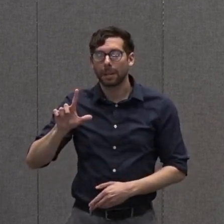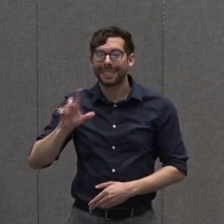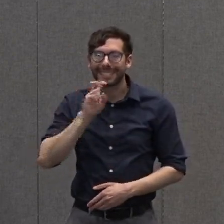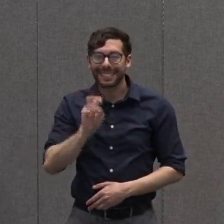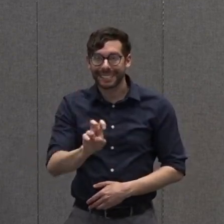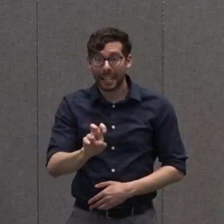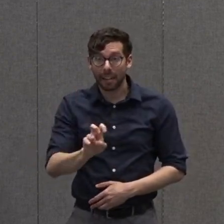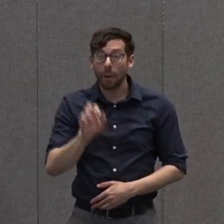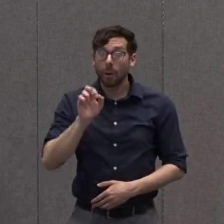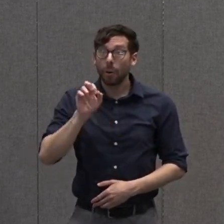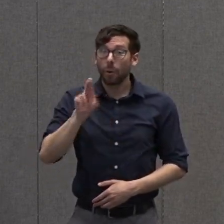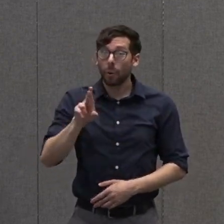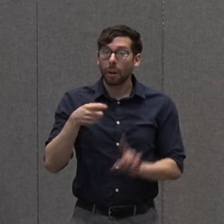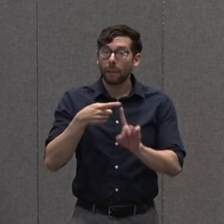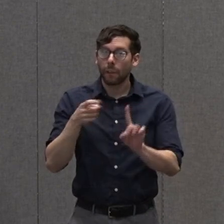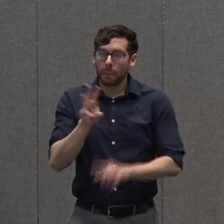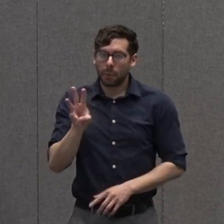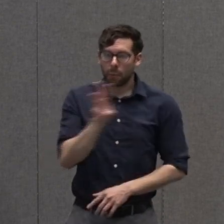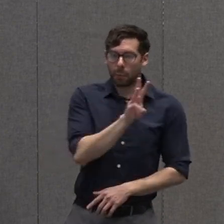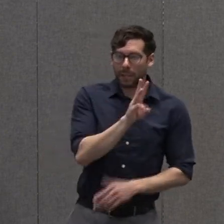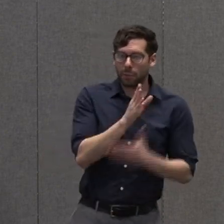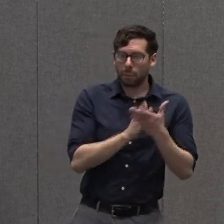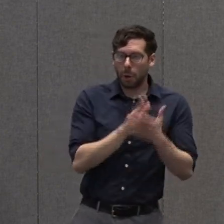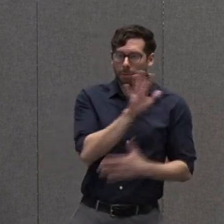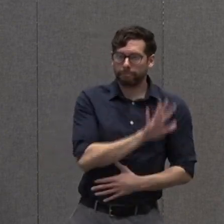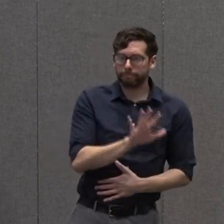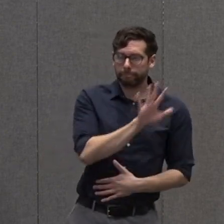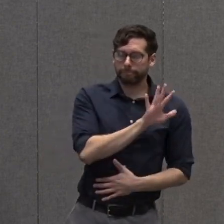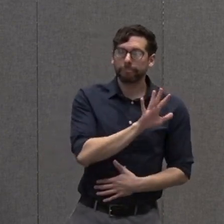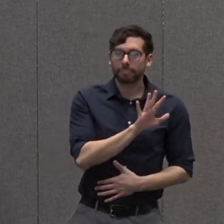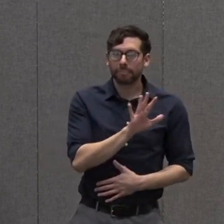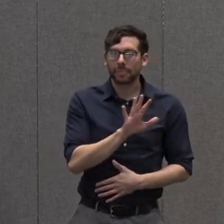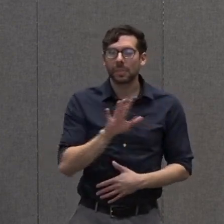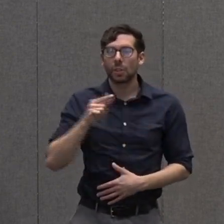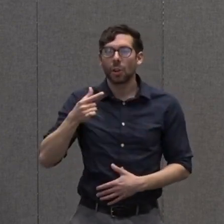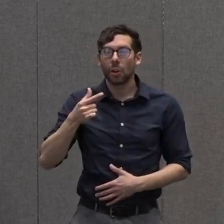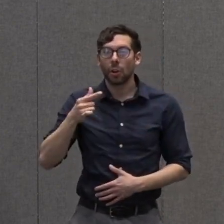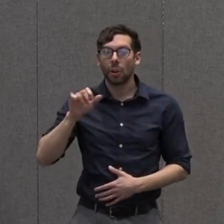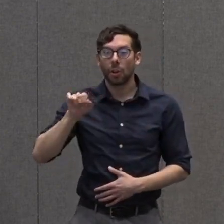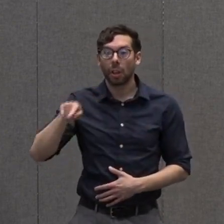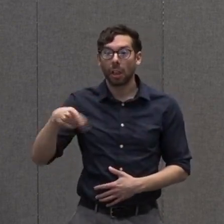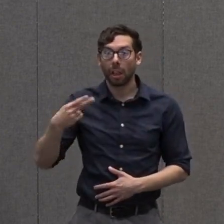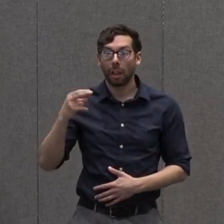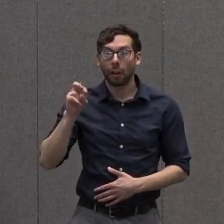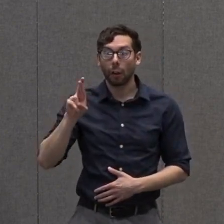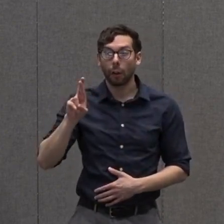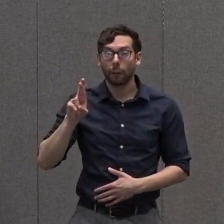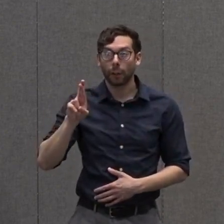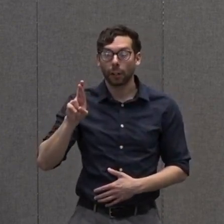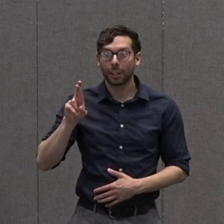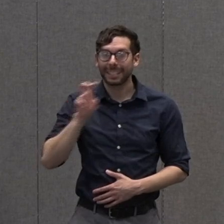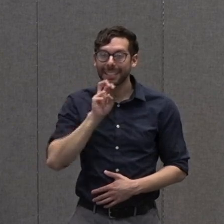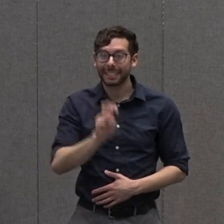Now, he looks an awful lot like some of the venomous snakes that we saw, so it'd be easy to confuse them, I would imagine.